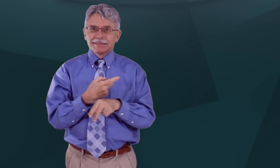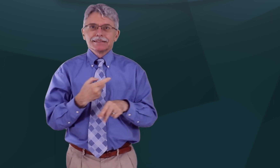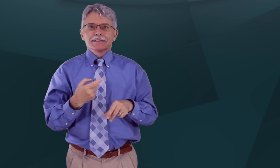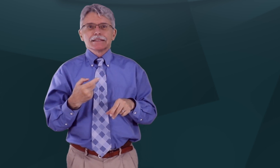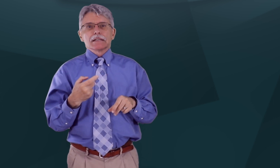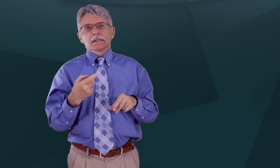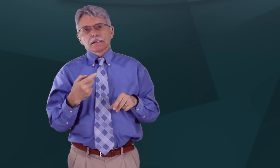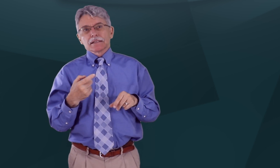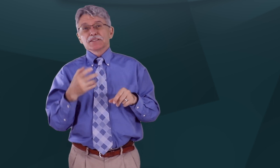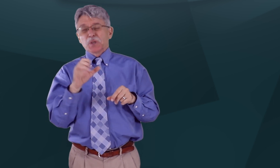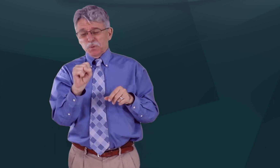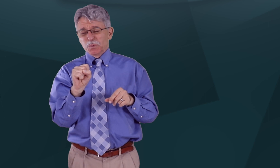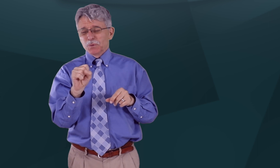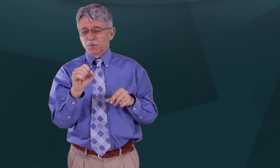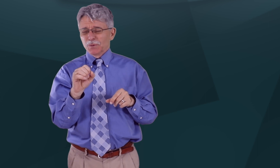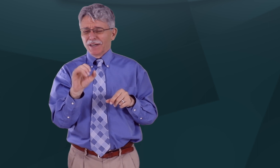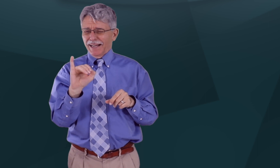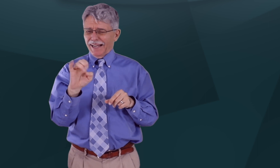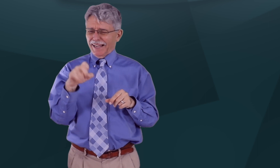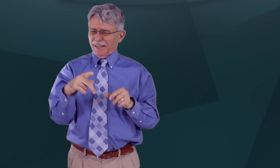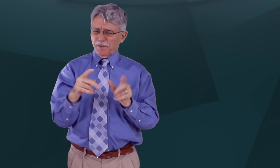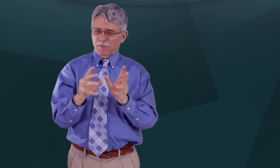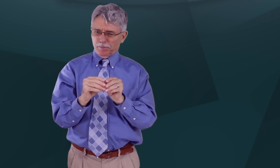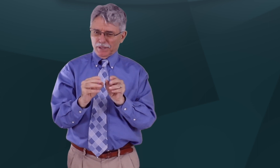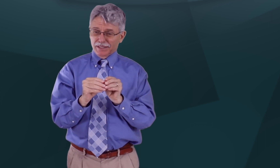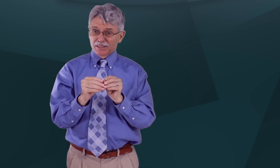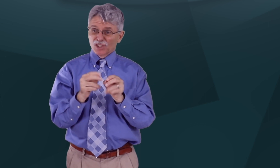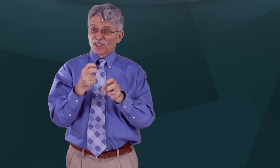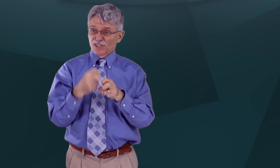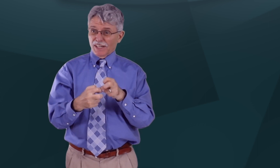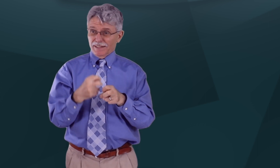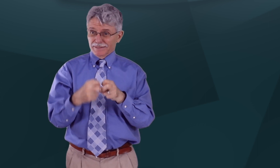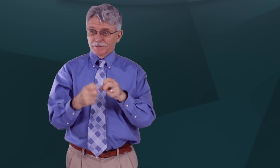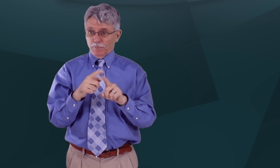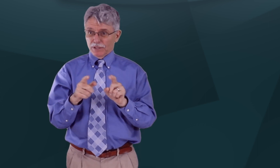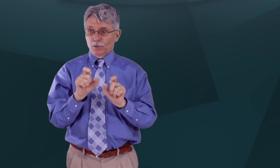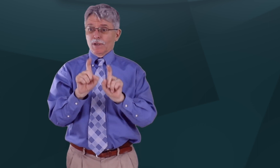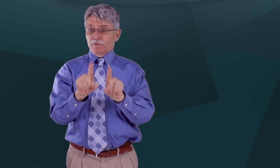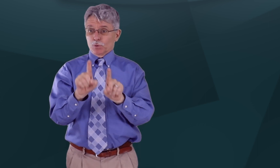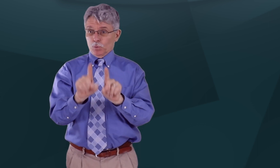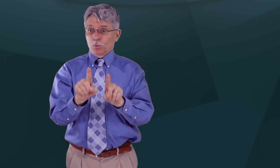So, you know, that IEP meeting -- those are tough but you've got to go.